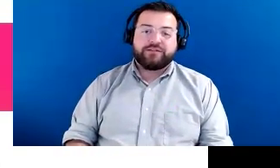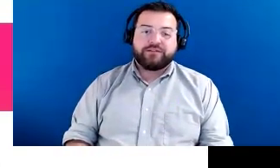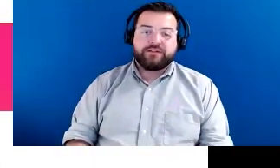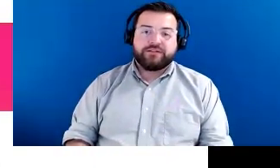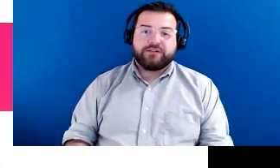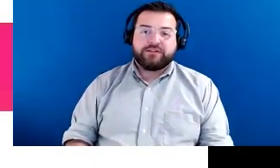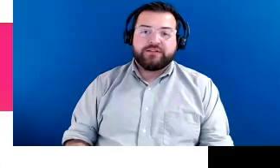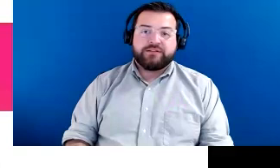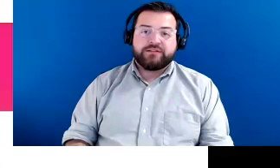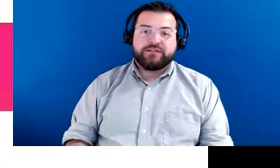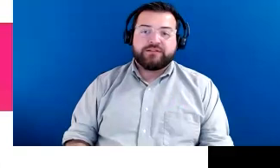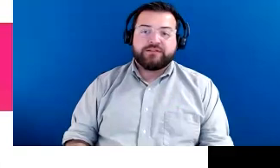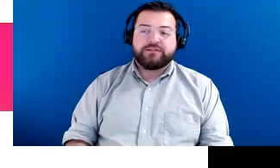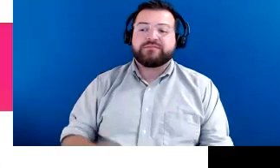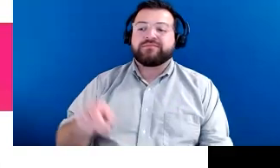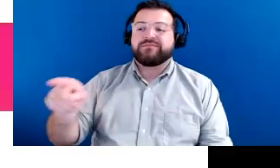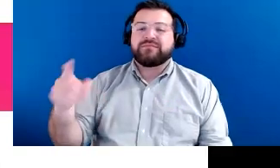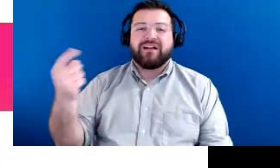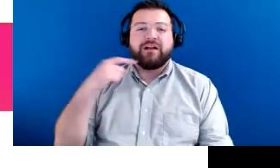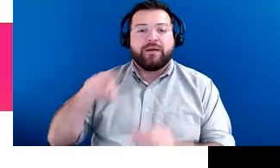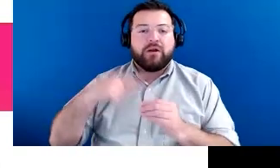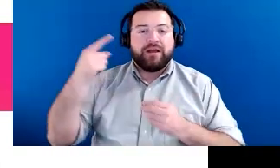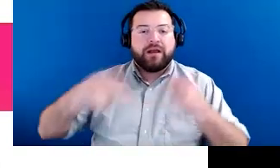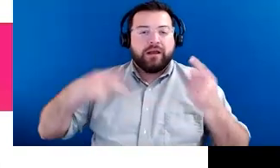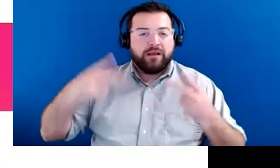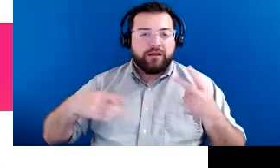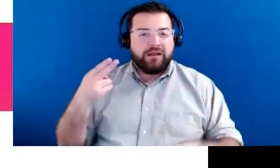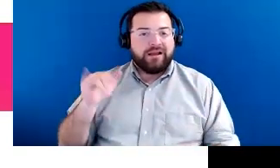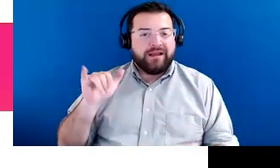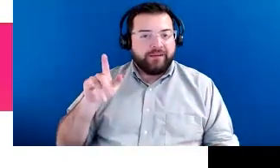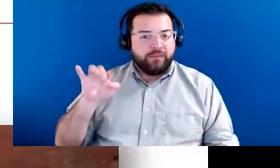Oh, yeah. Hybrid courses. So, a couple things about hybrid courses.